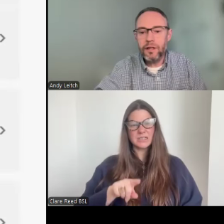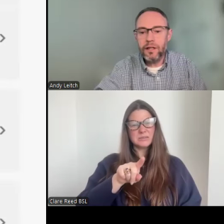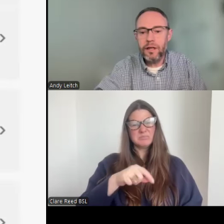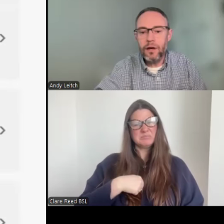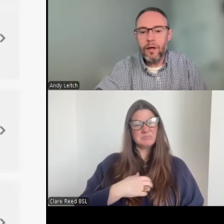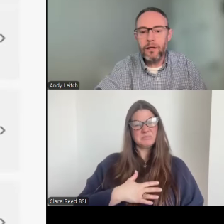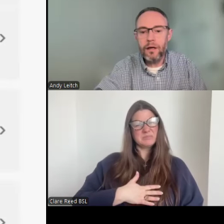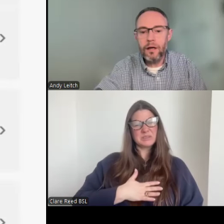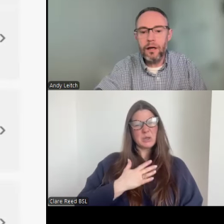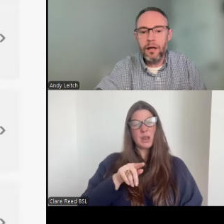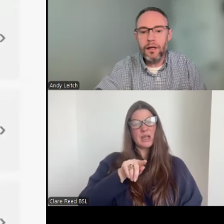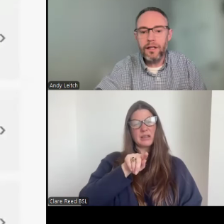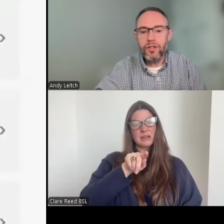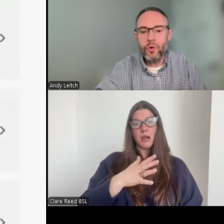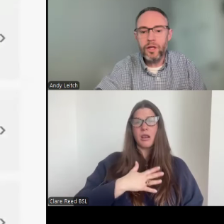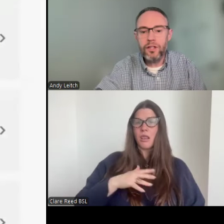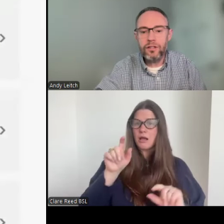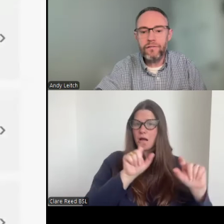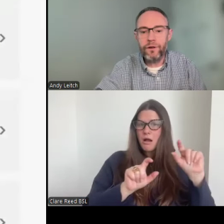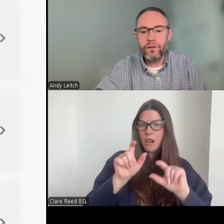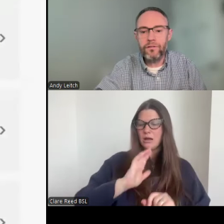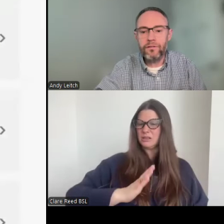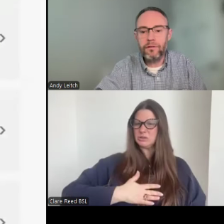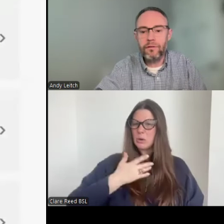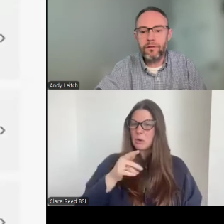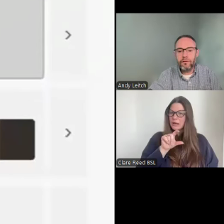I can go in and I can tweak just the fonts.